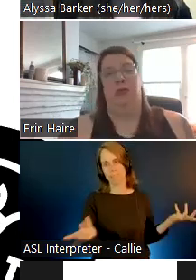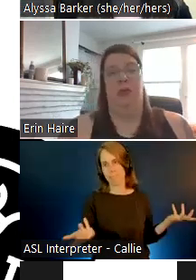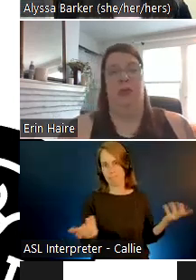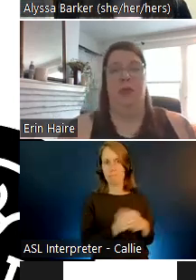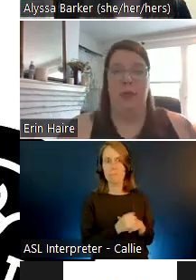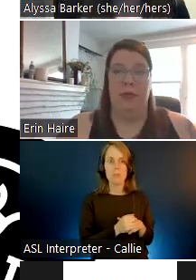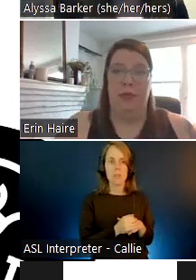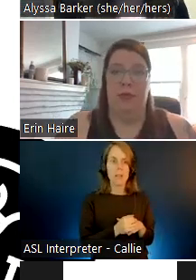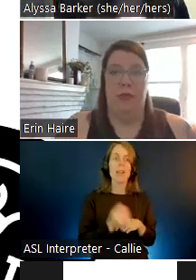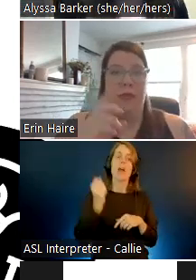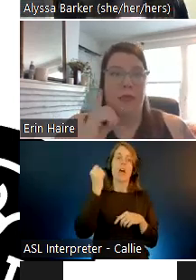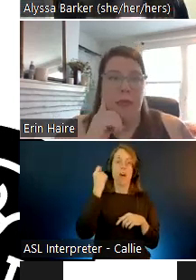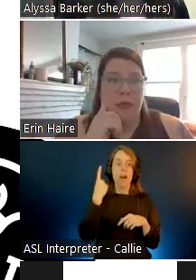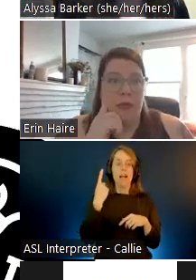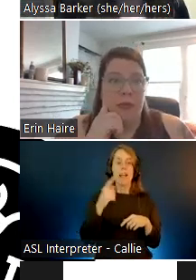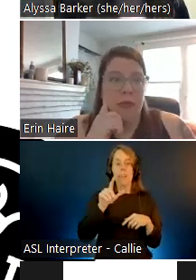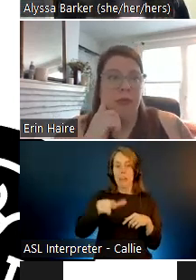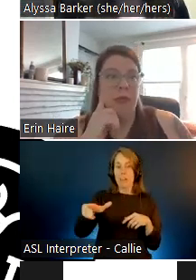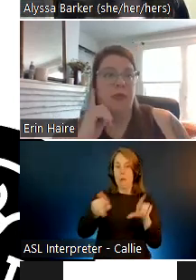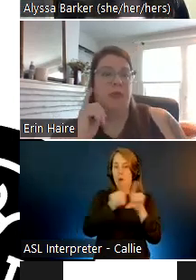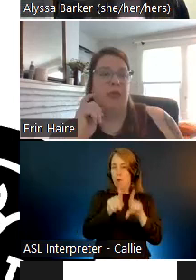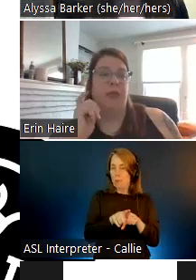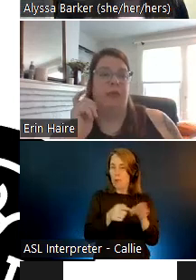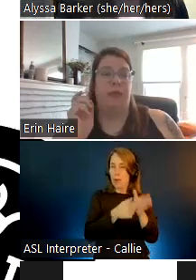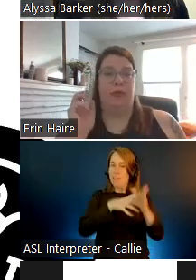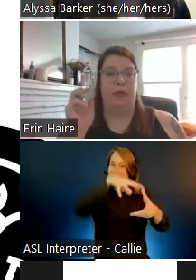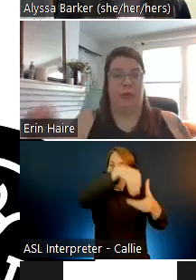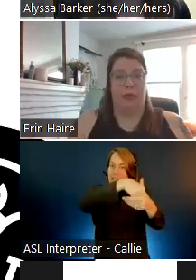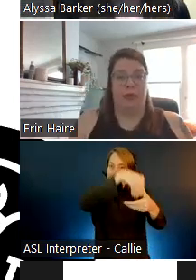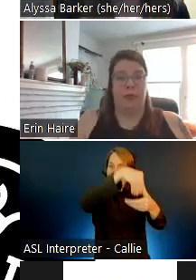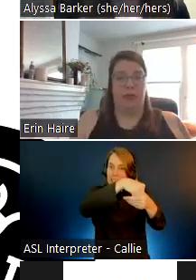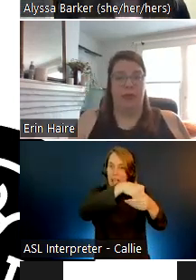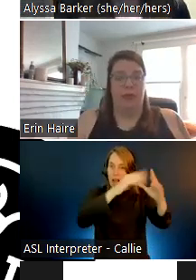but only if it's reasonable to do so so if the tenant made a change